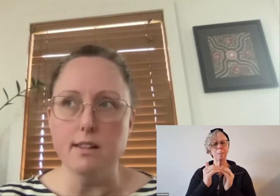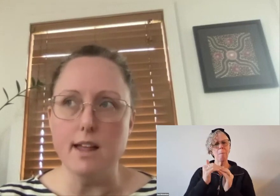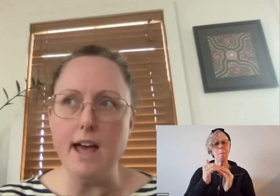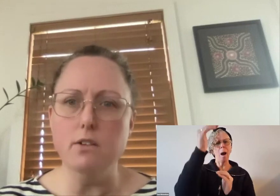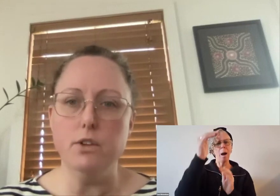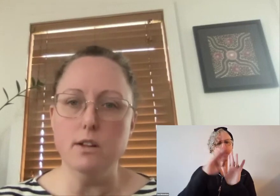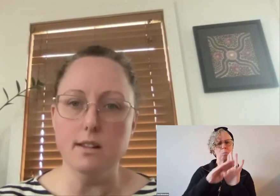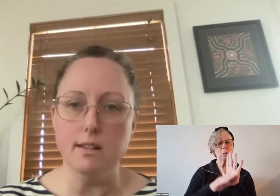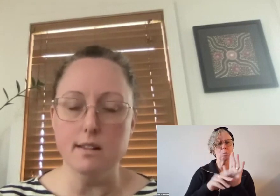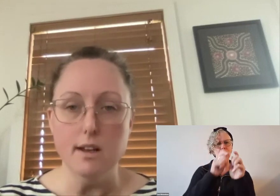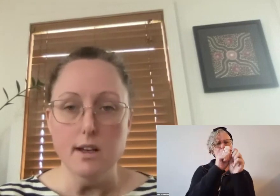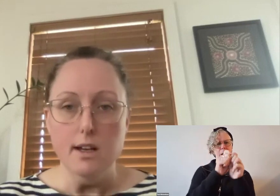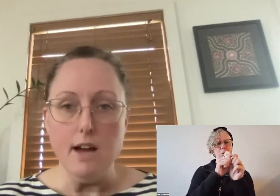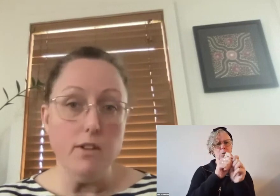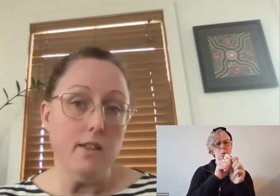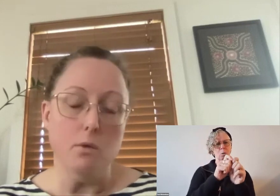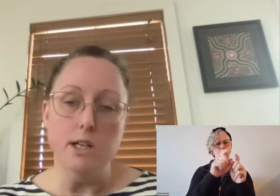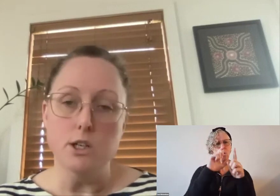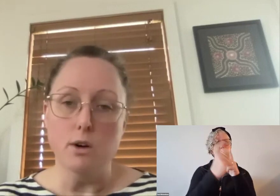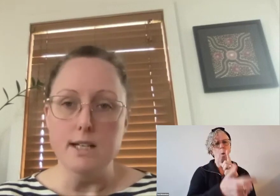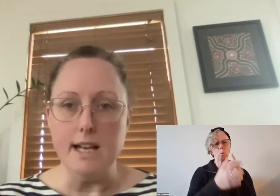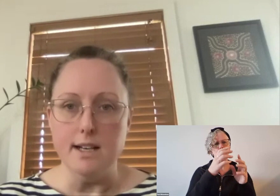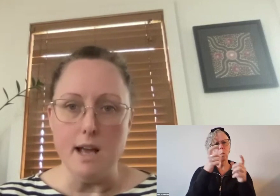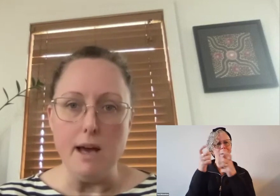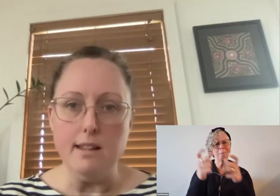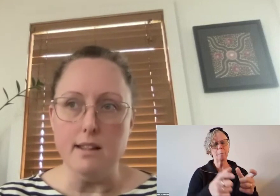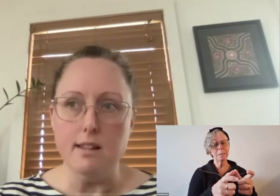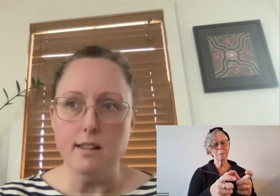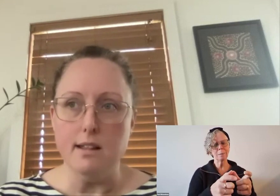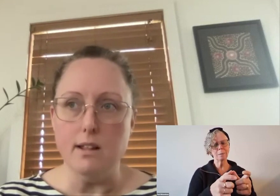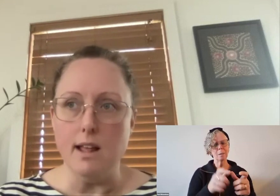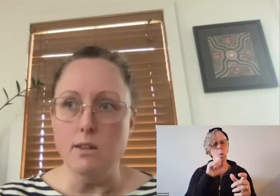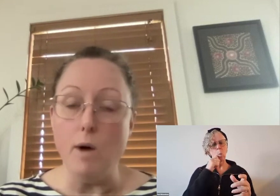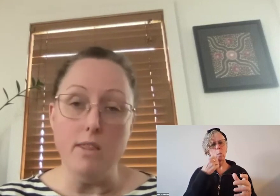And that infuses everything that we do on a day-to-day basis in